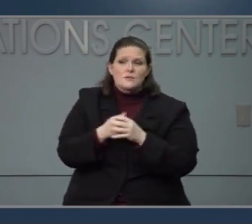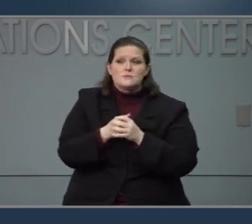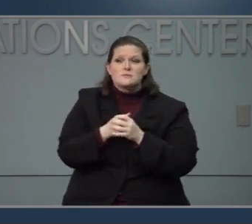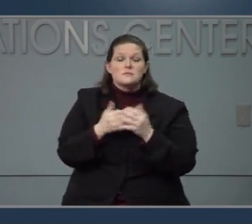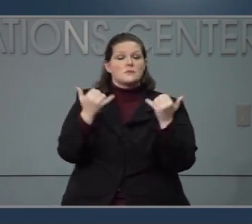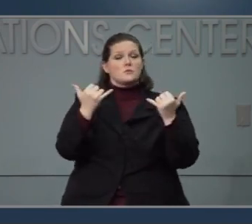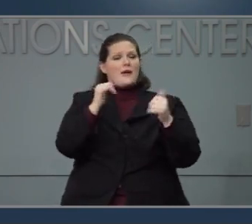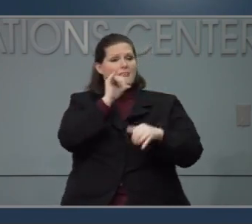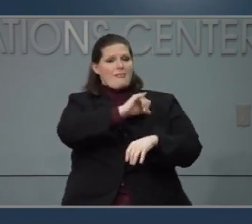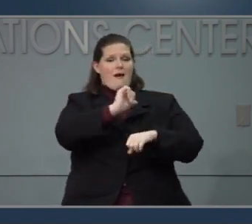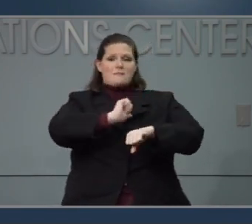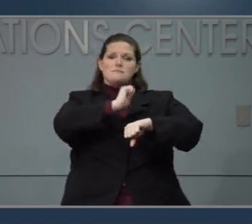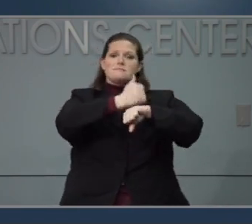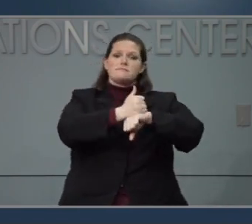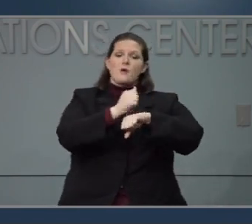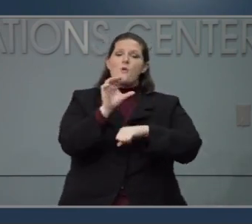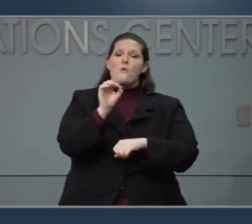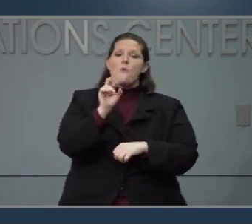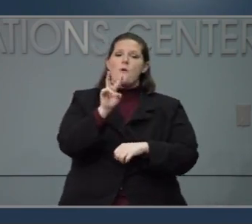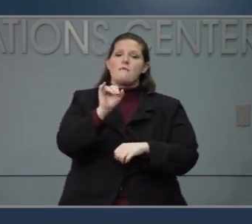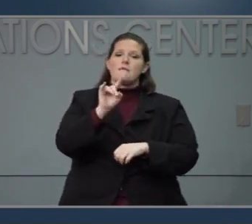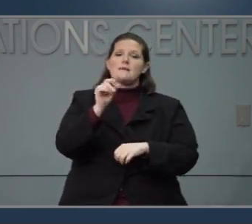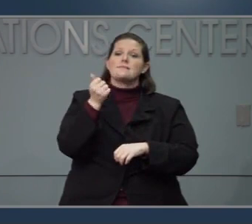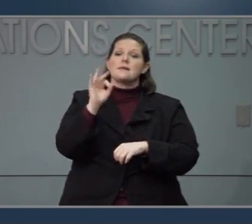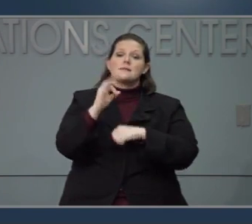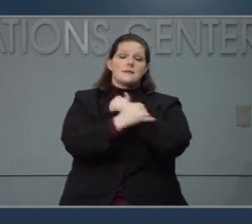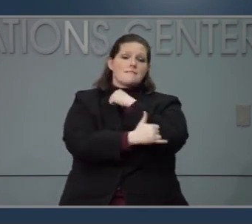CAROLINA WE HOPE TO AVOID HAVING TO TAKE SUCH ACTIONS.